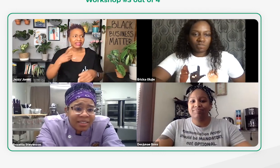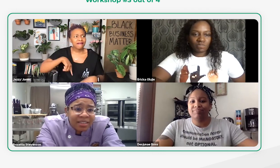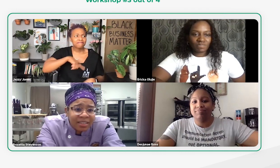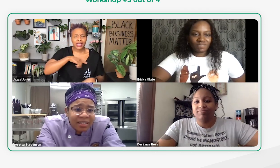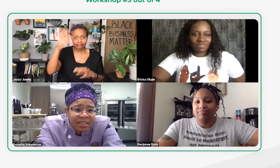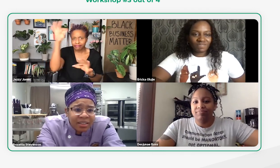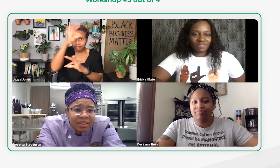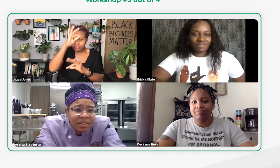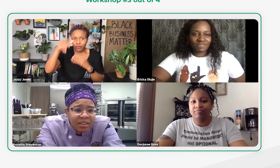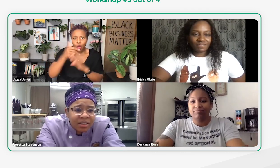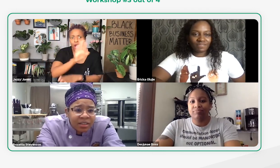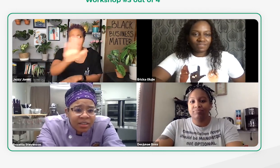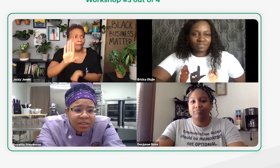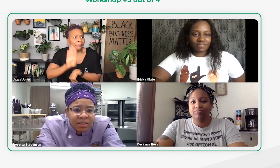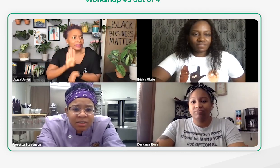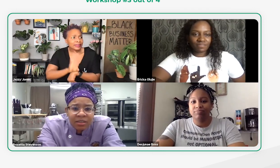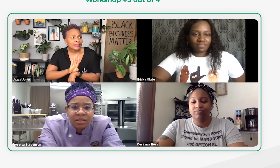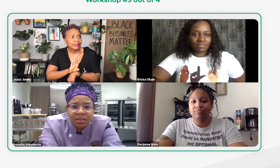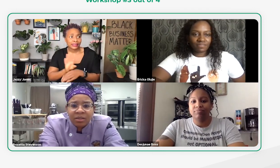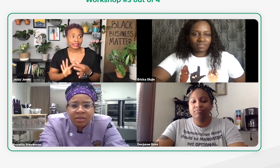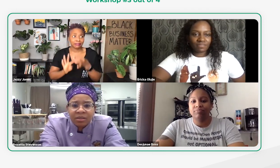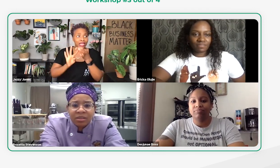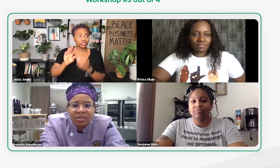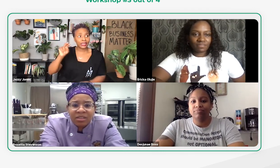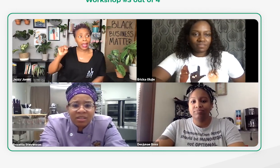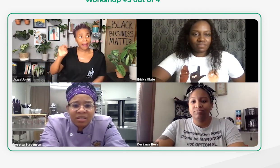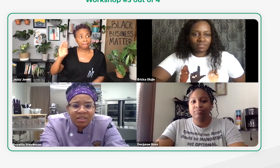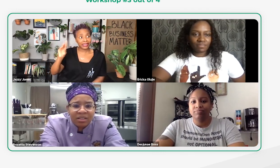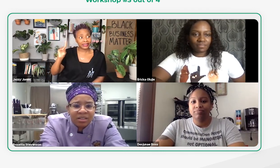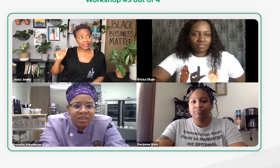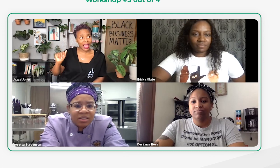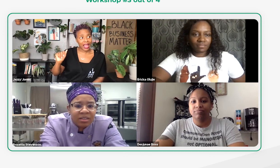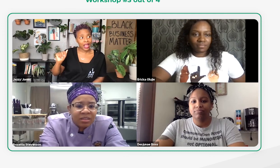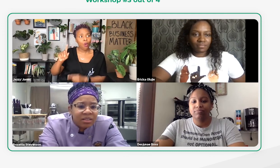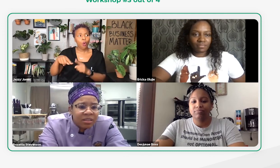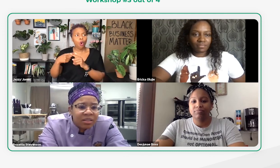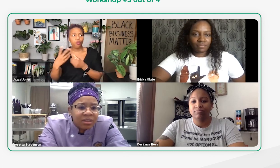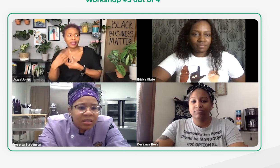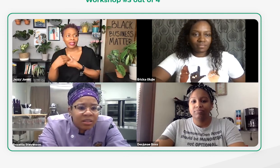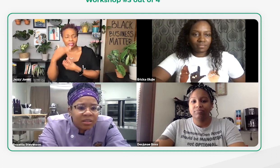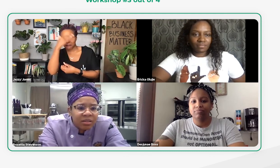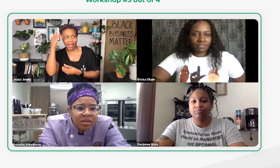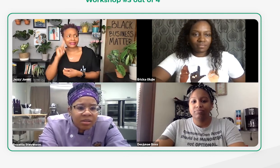The question states; many of us are not aware of your businesses, especially within the media,